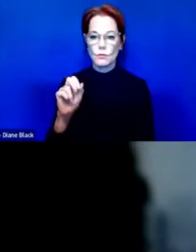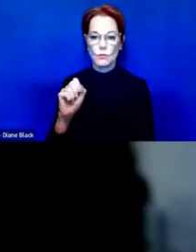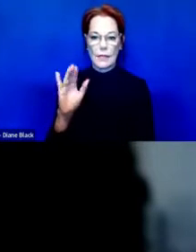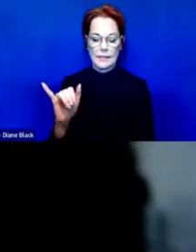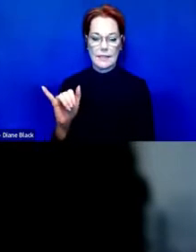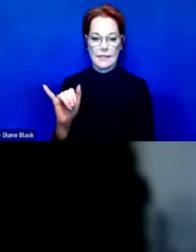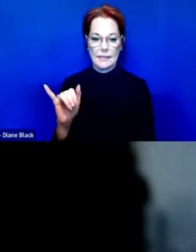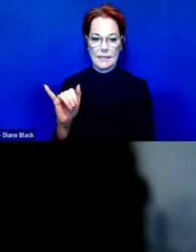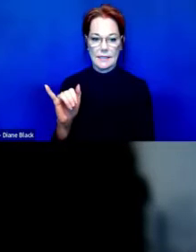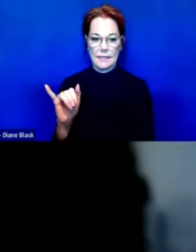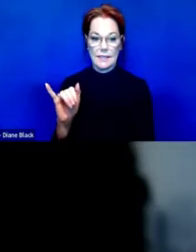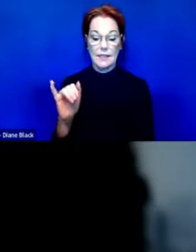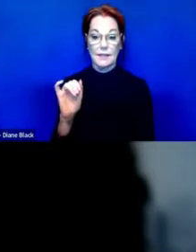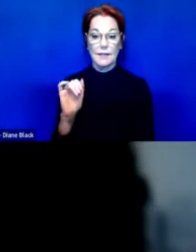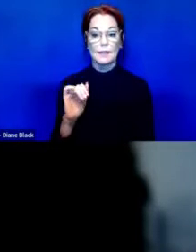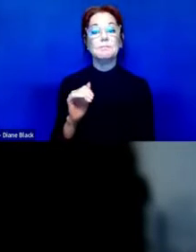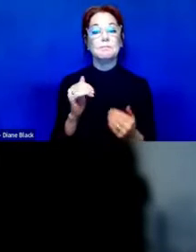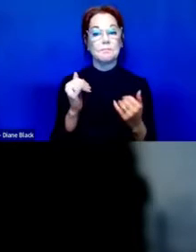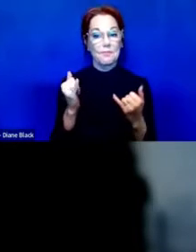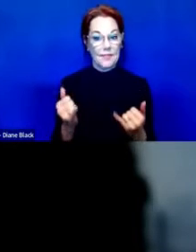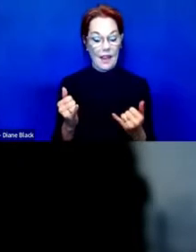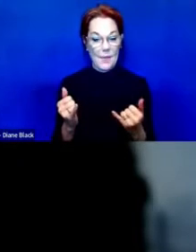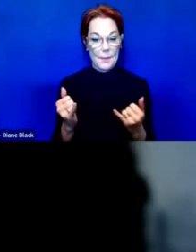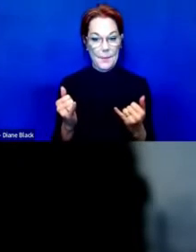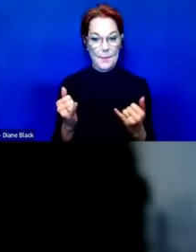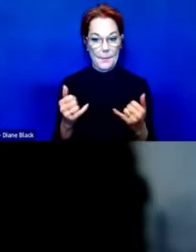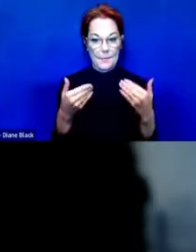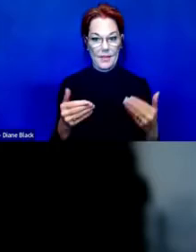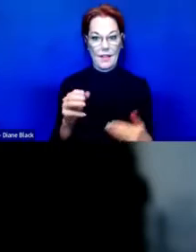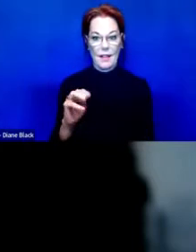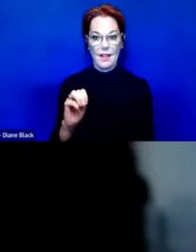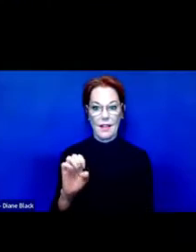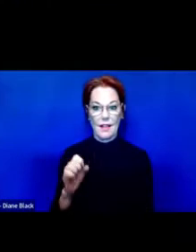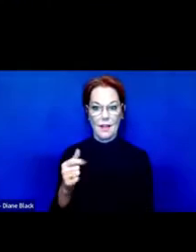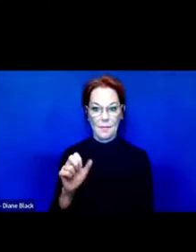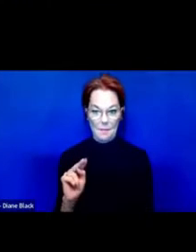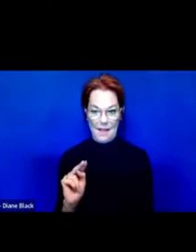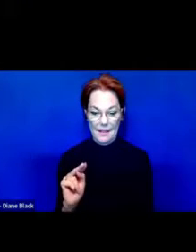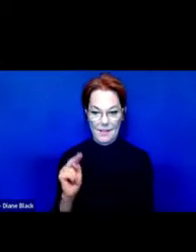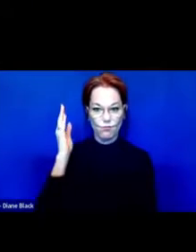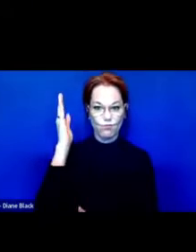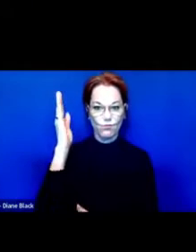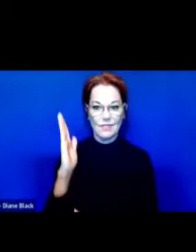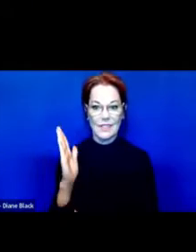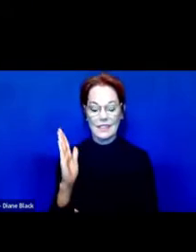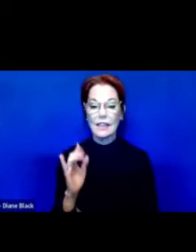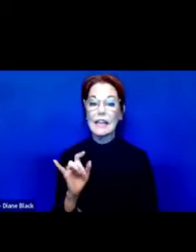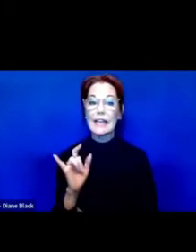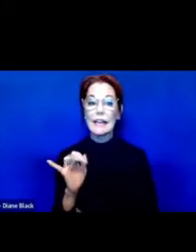Well, I think we can move to Megan's portion of the presentation. And if there are additional questions for Traci